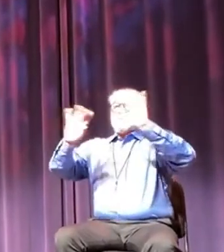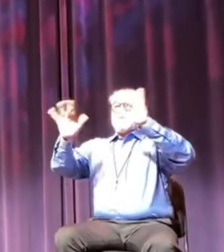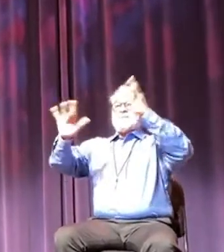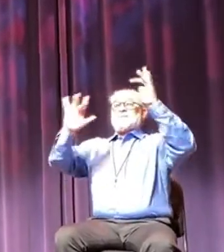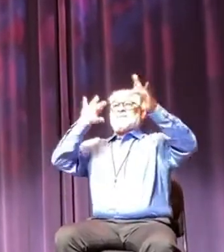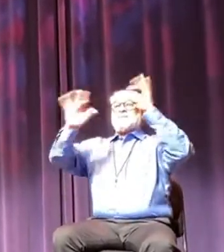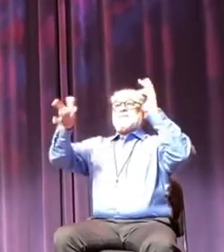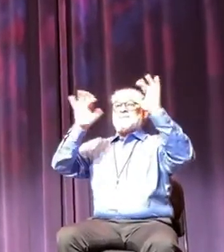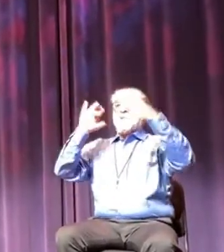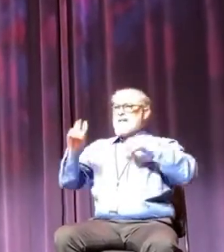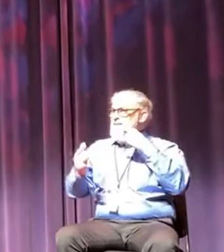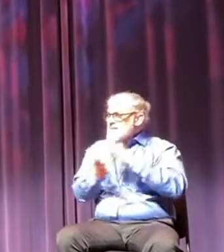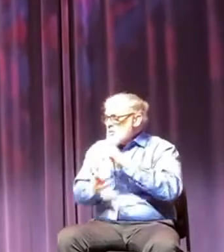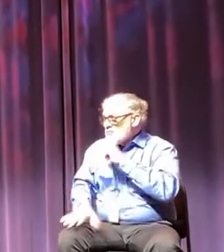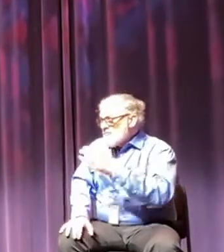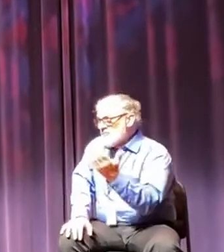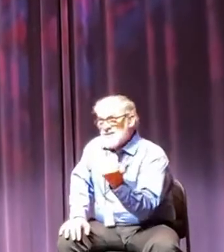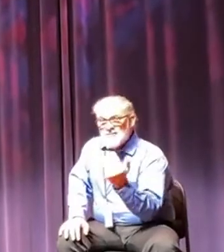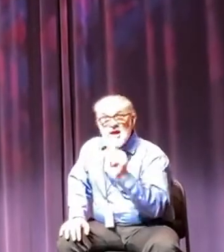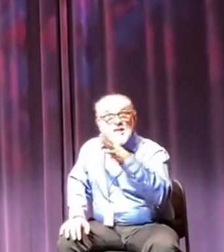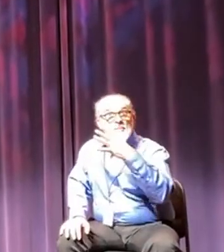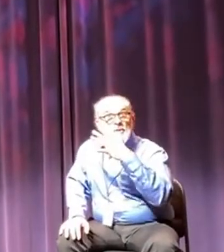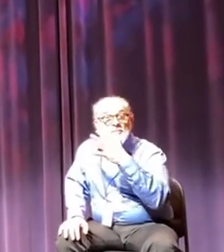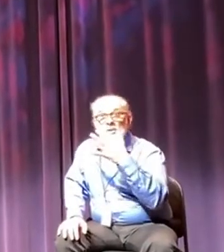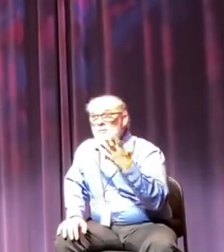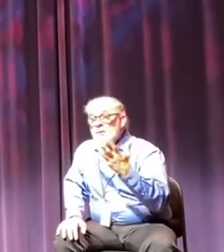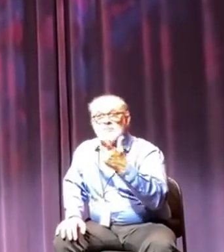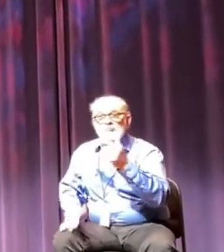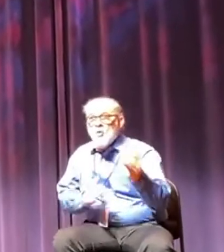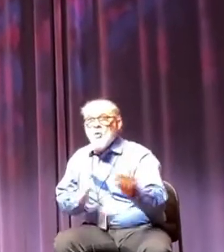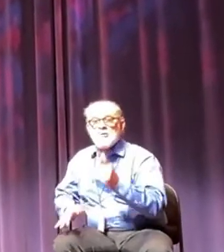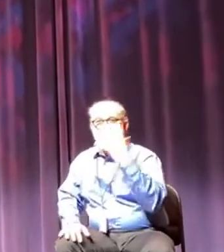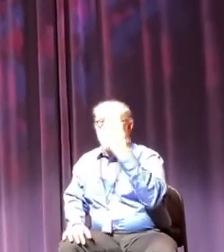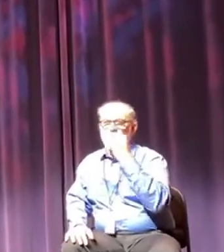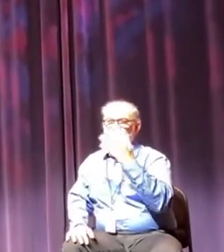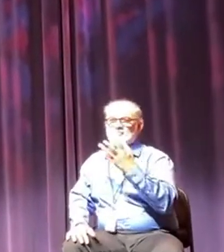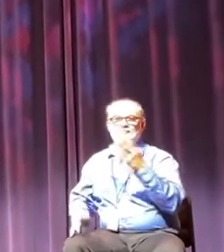Did I mention that he was 15 and his mom organized the beauty pageant.